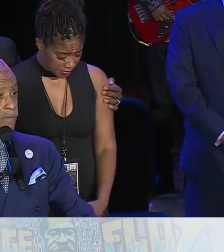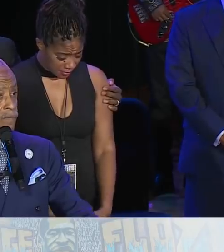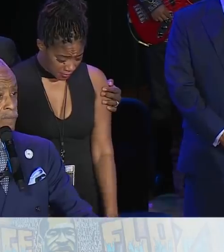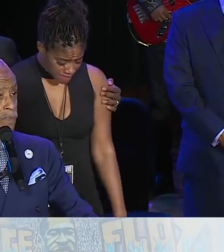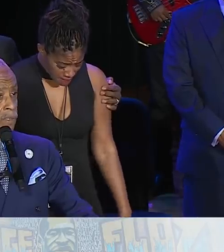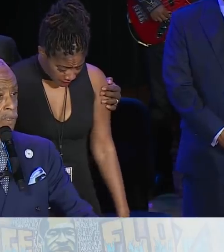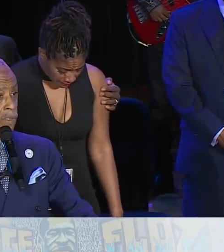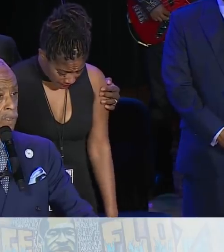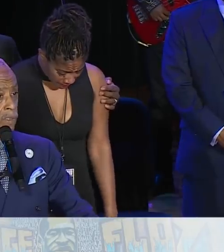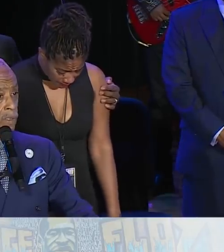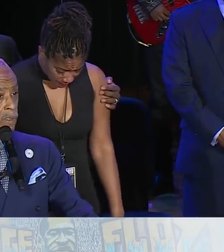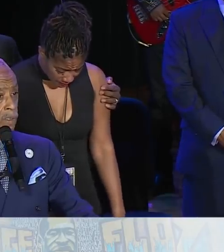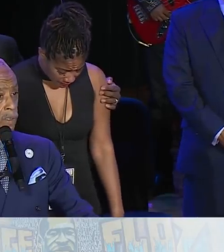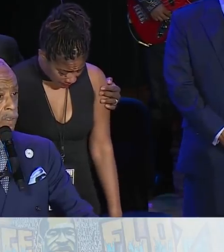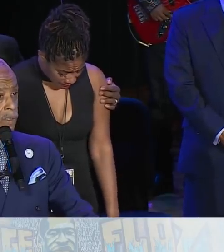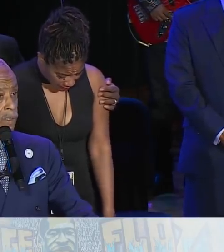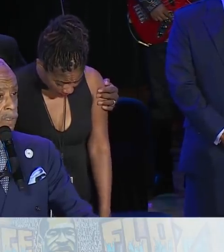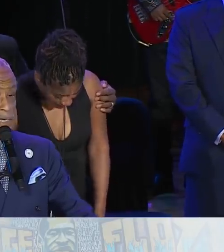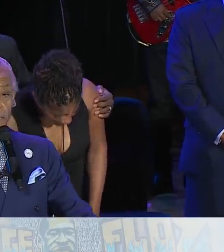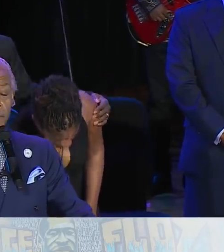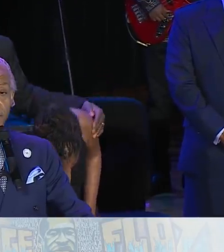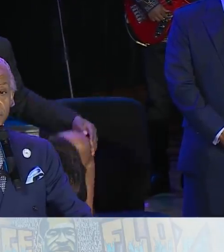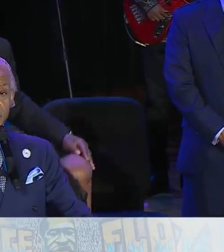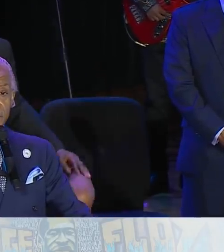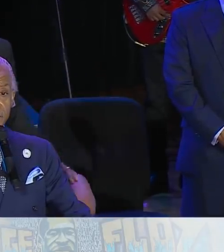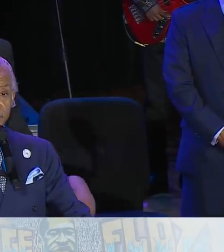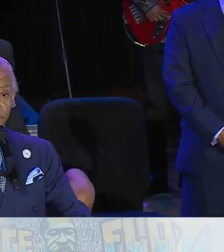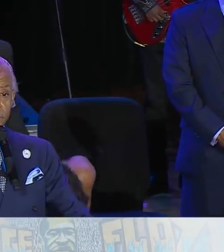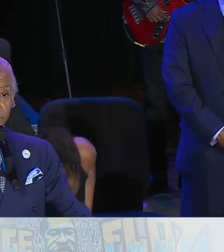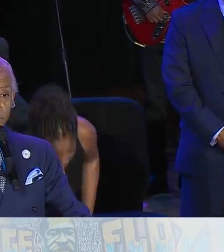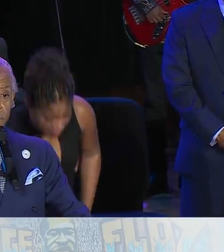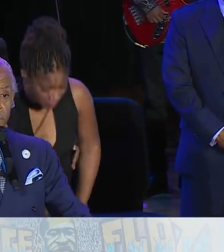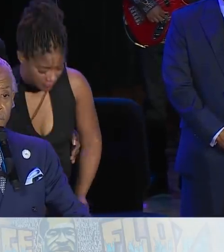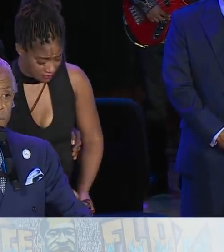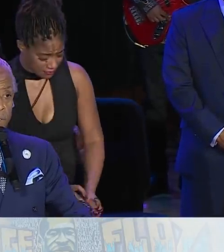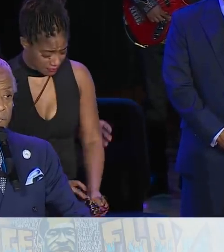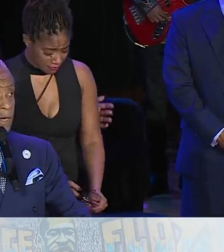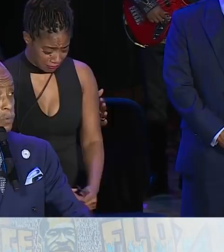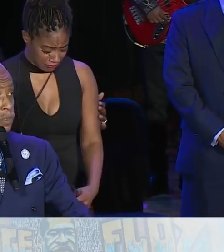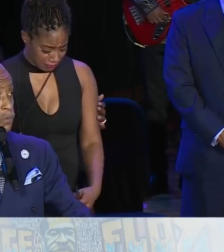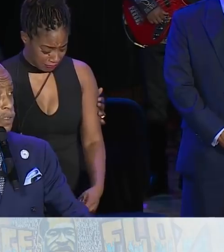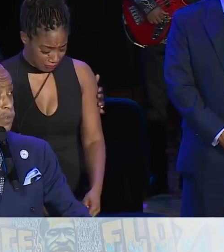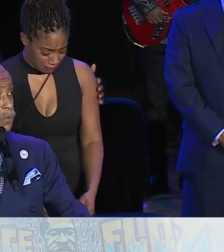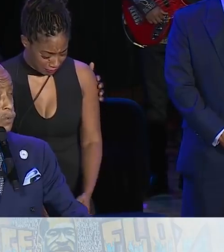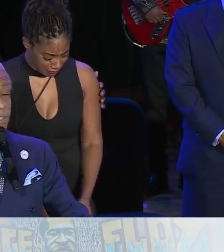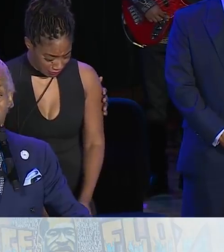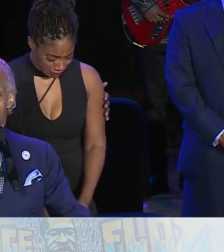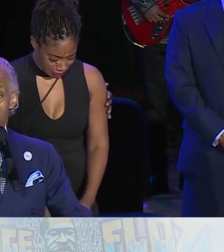IT IS A LONG TIME IF WE HAVE CALCULATED WITH THE CLOCK HERE, THAT IS HOW LONG HE WAS LAYING THERE. THERE IS NO EXCUSE.